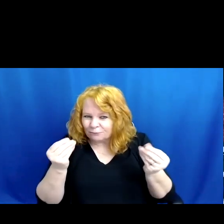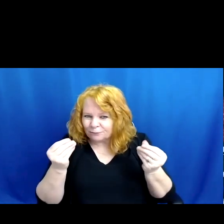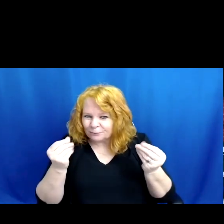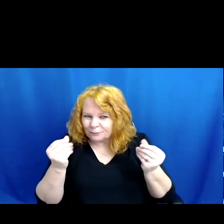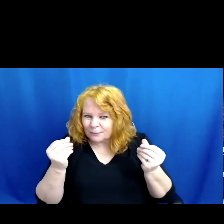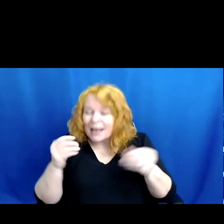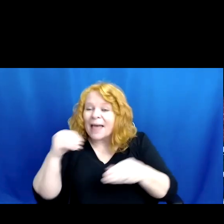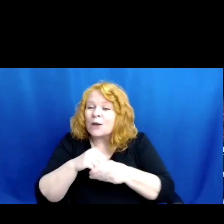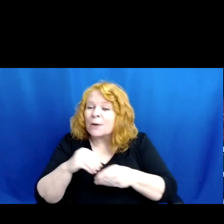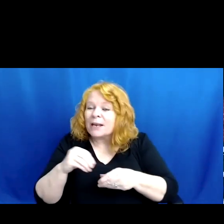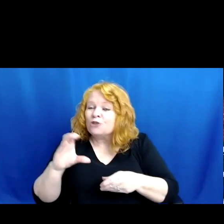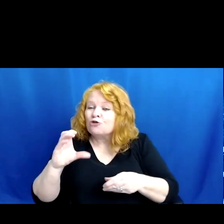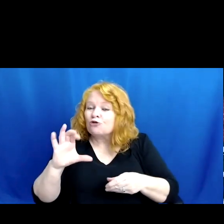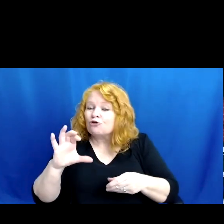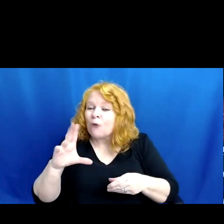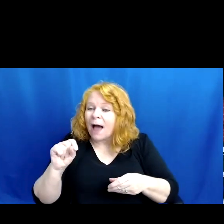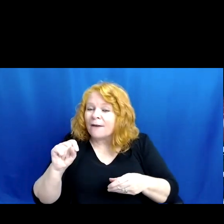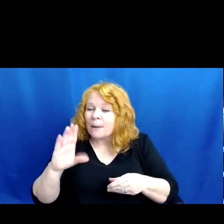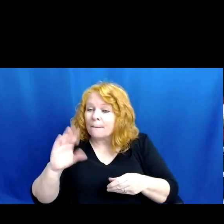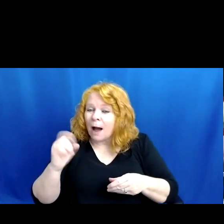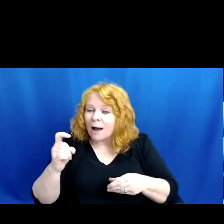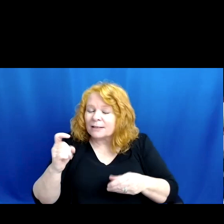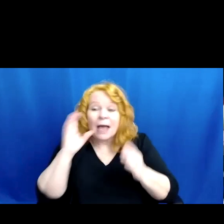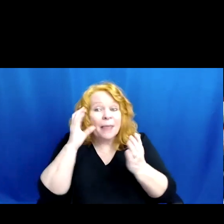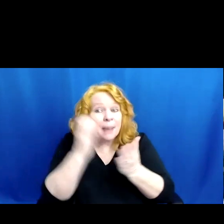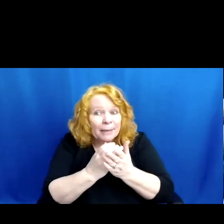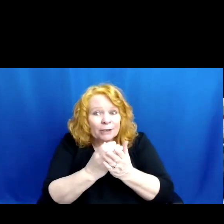And the picture is in this booklet here.